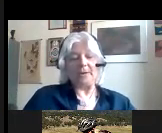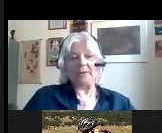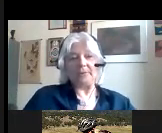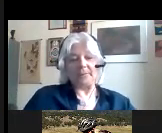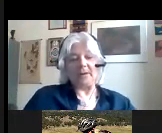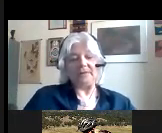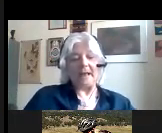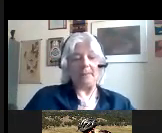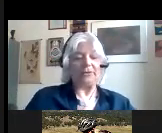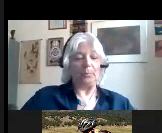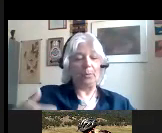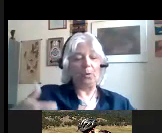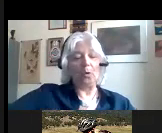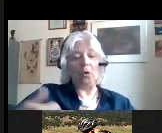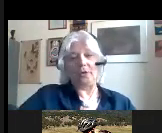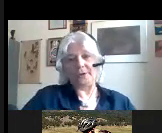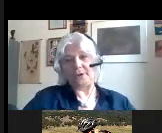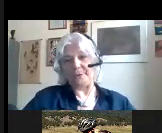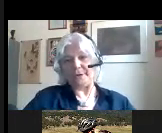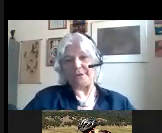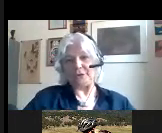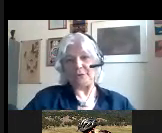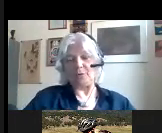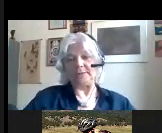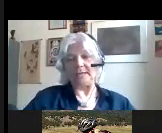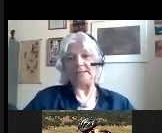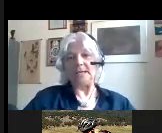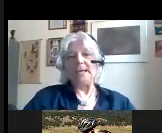responds and how much you pull the community into the process.